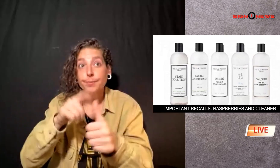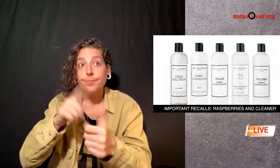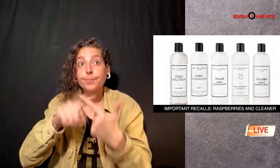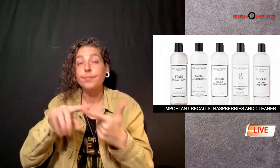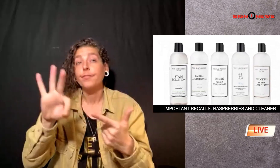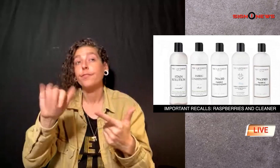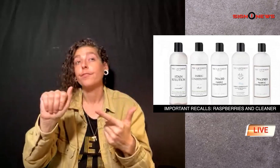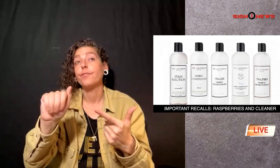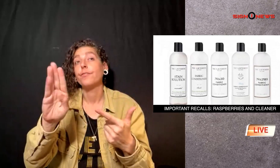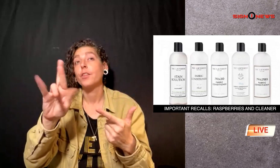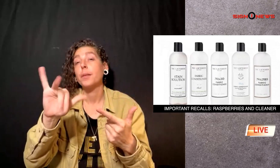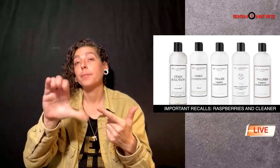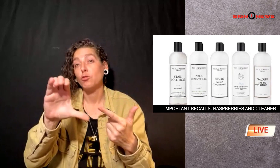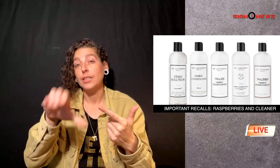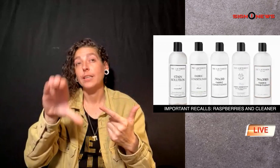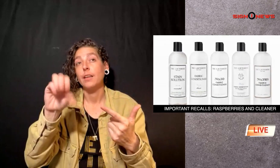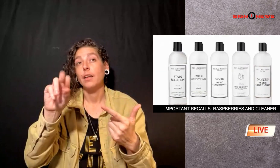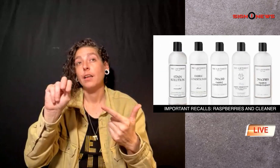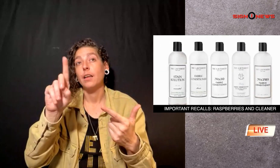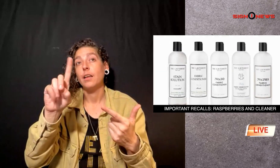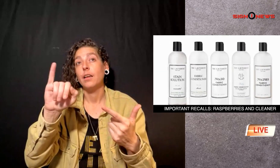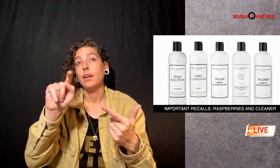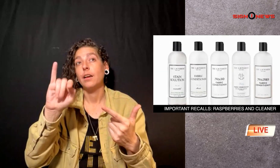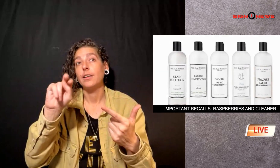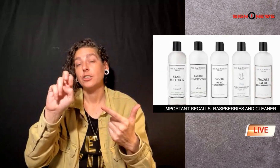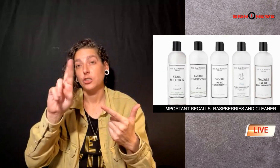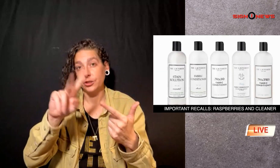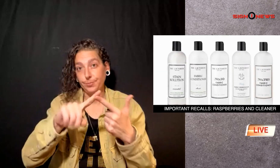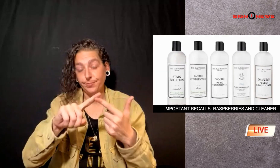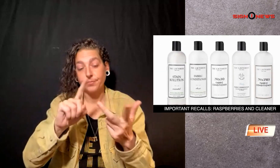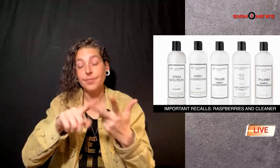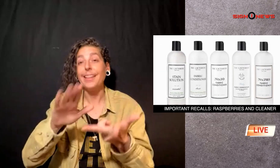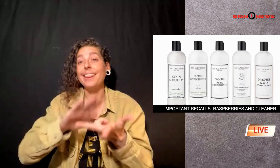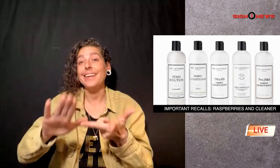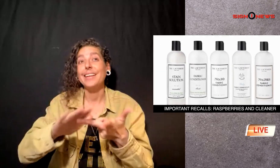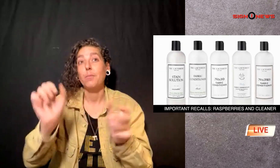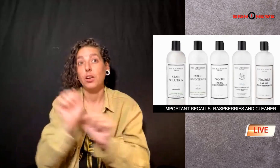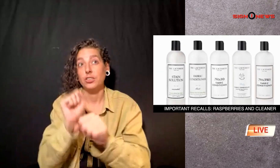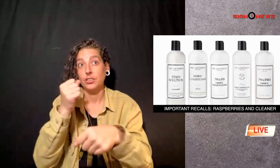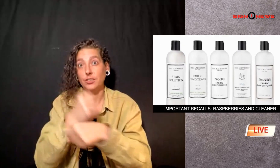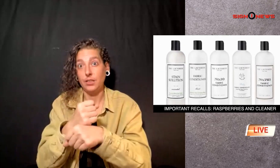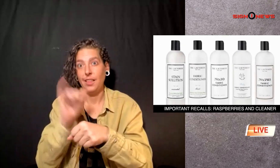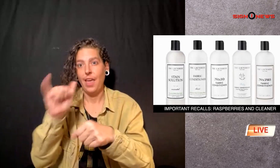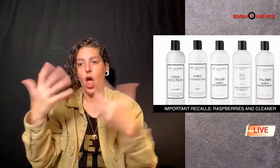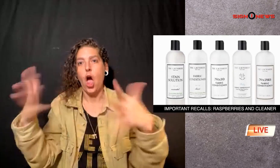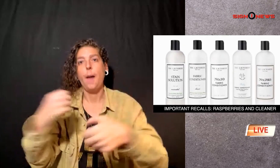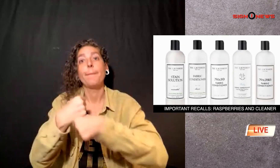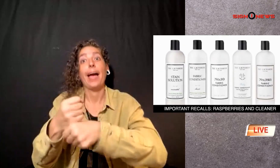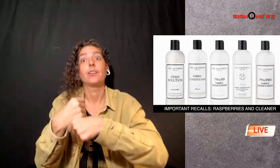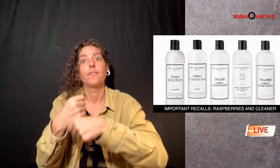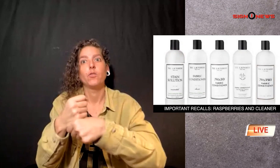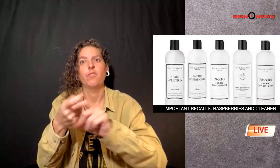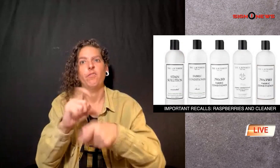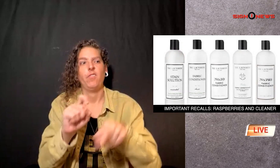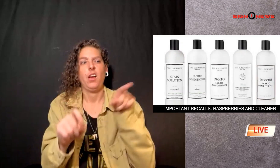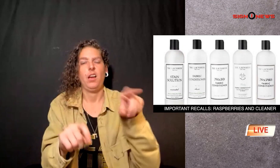laundry detergents fabric conditioner and cleaning products manufactured between January